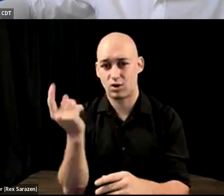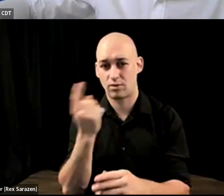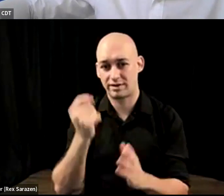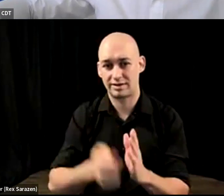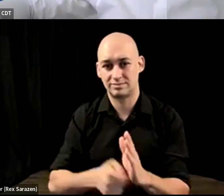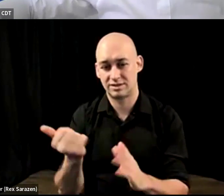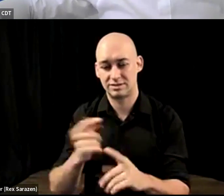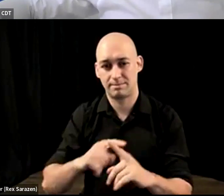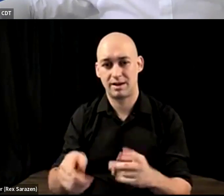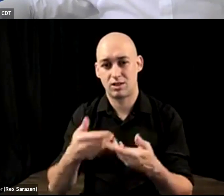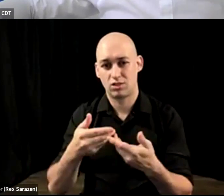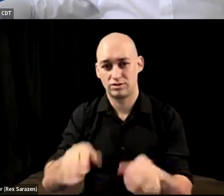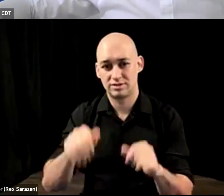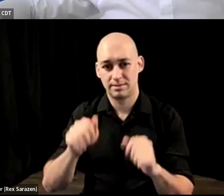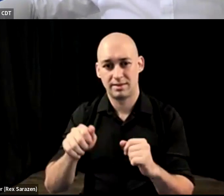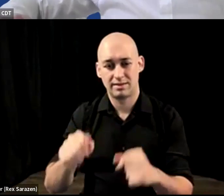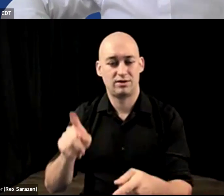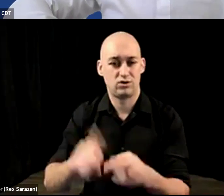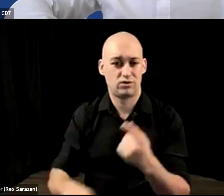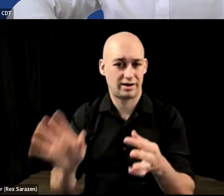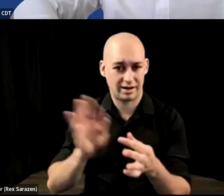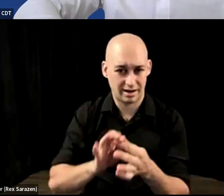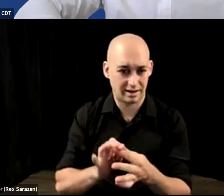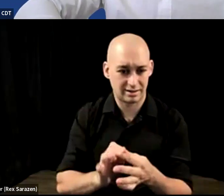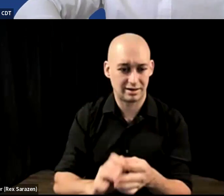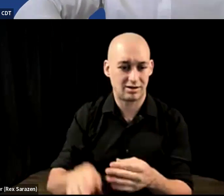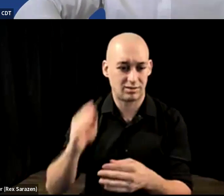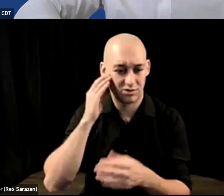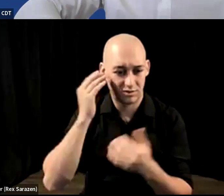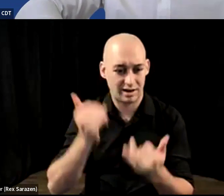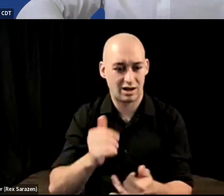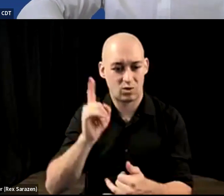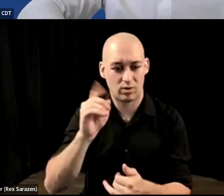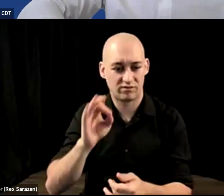particular ability to connect and we know that now one of the best ways to really help connect people